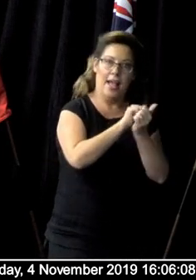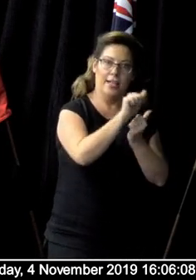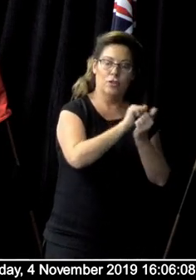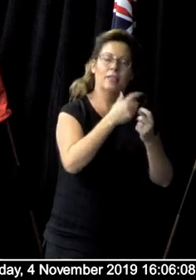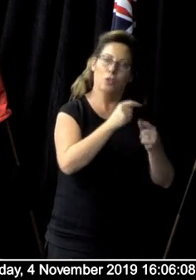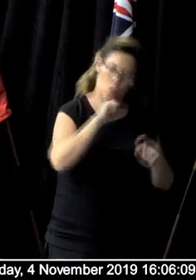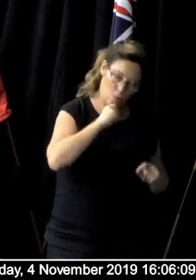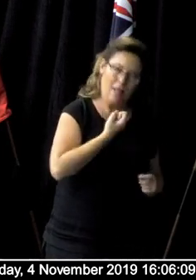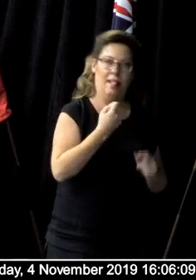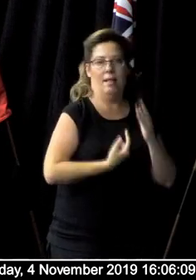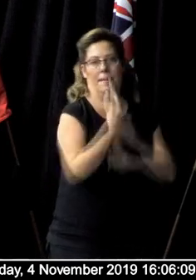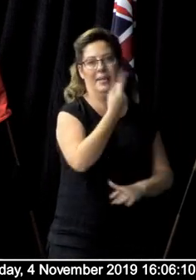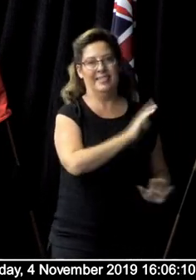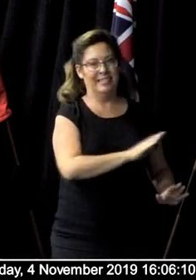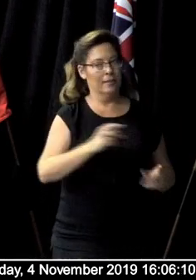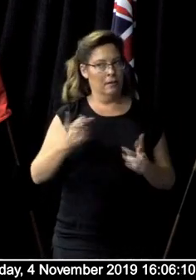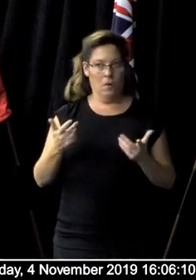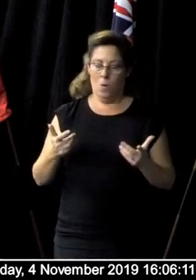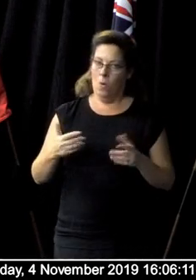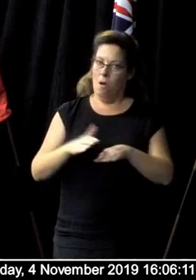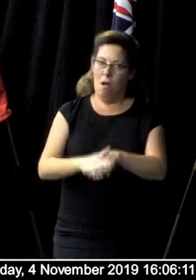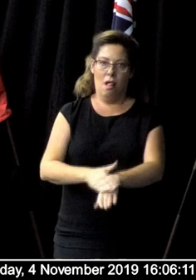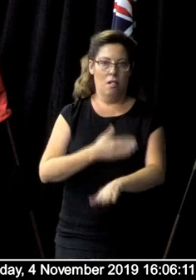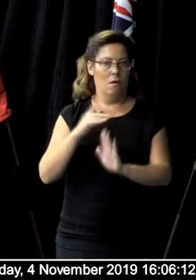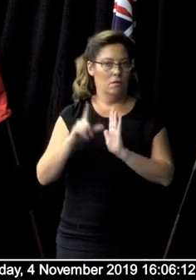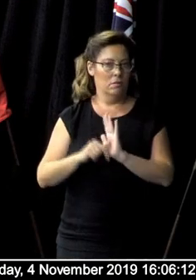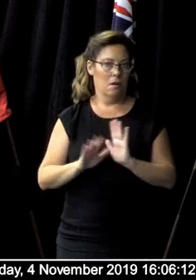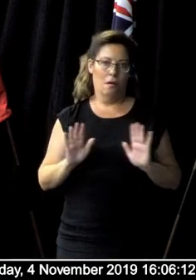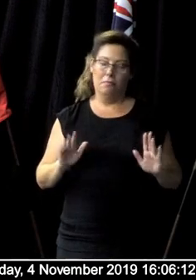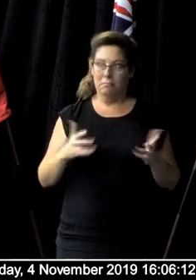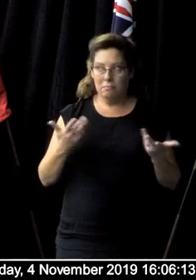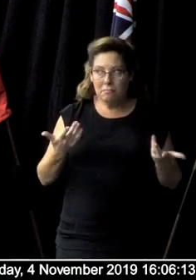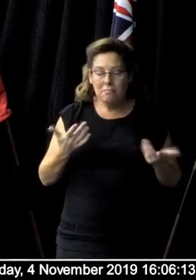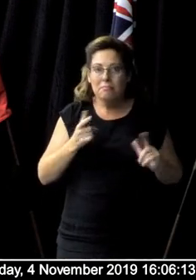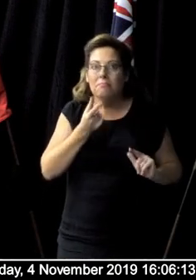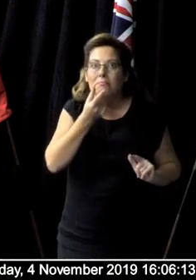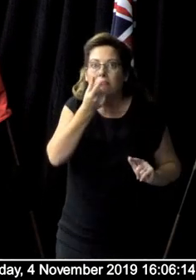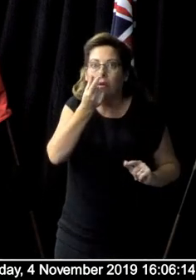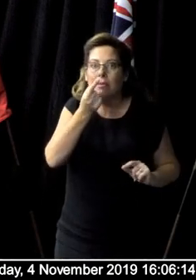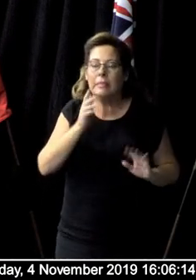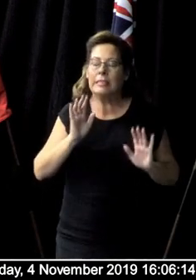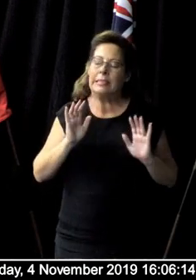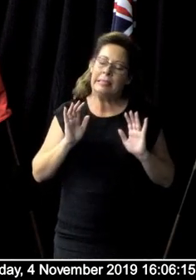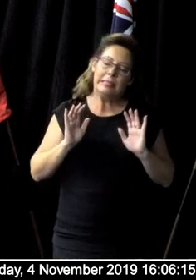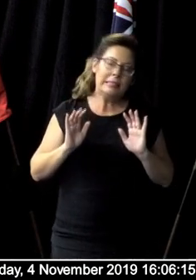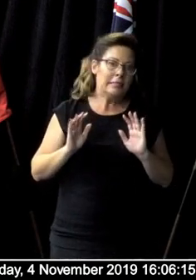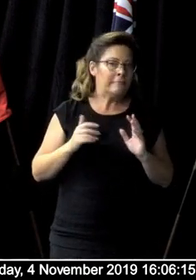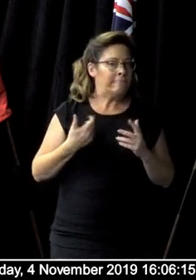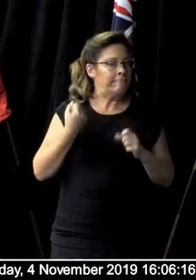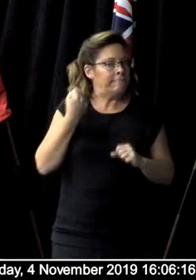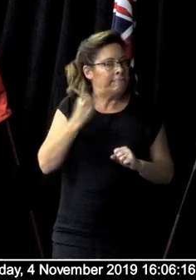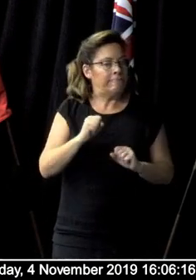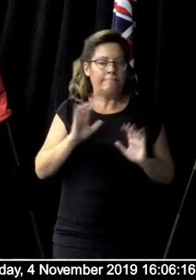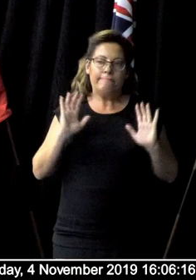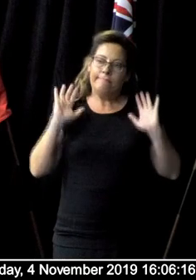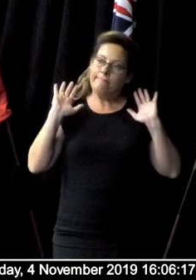So I – I think it would be a long time if it ever was completely to happen.